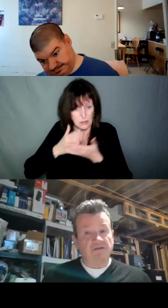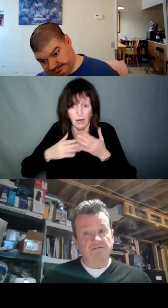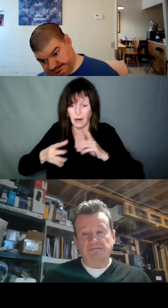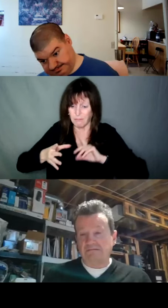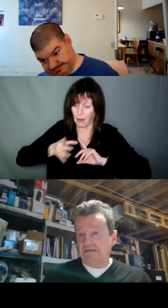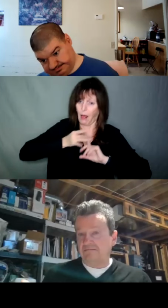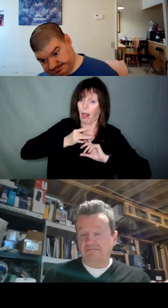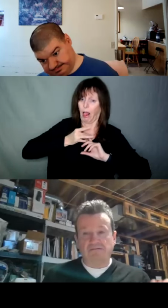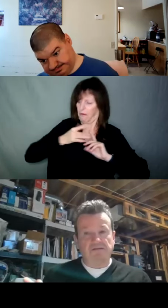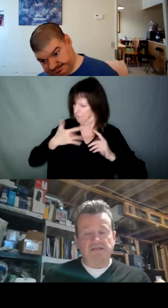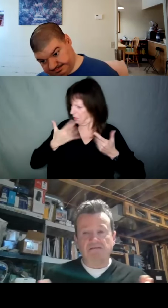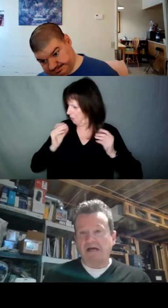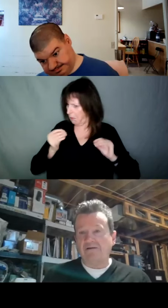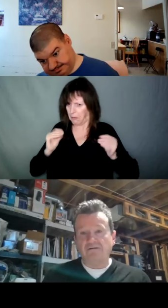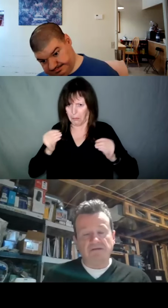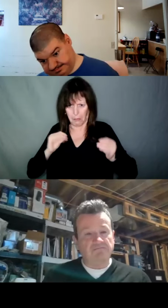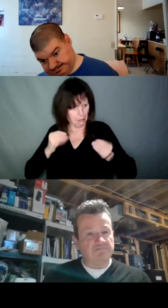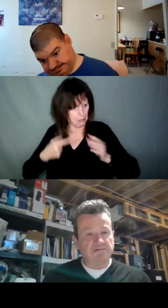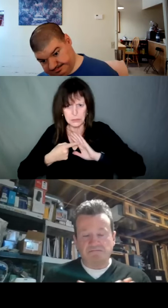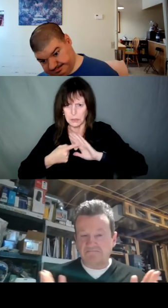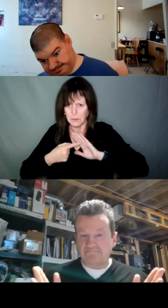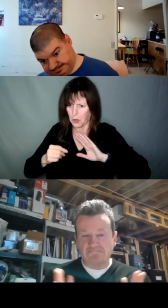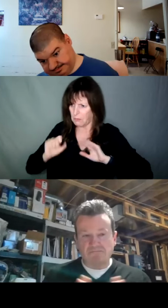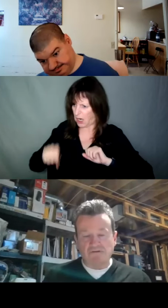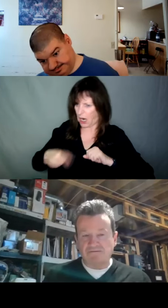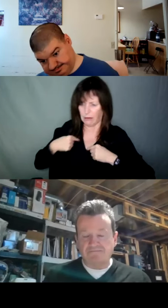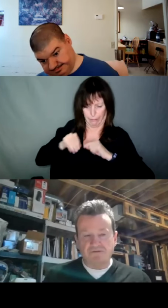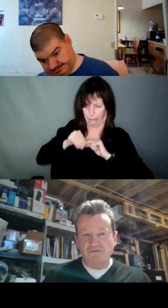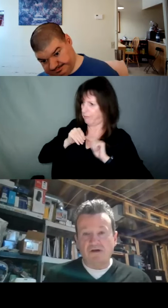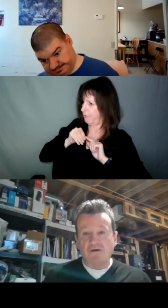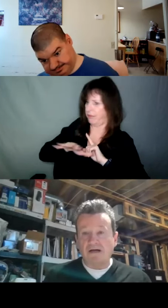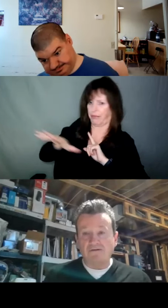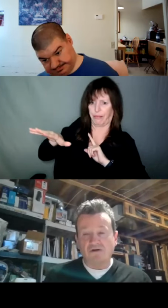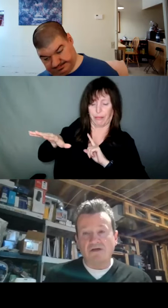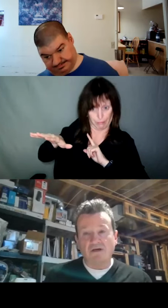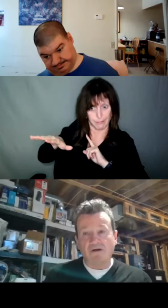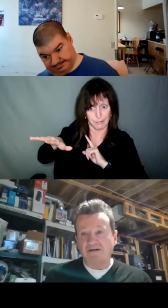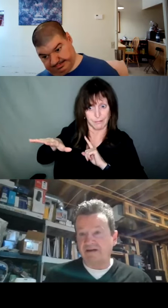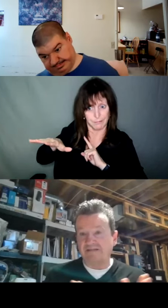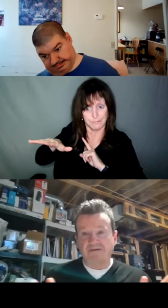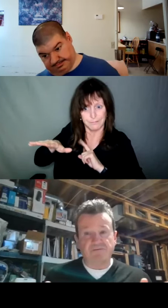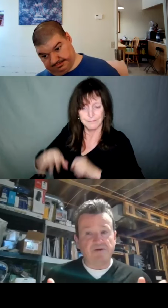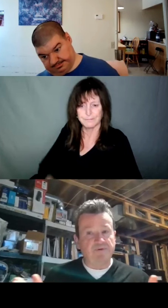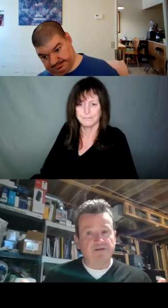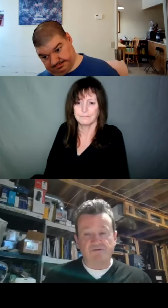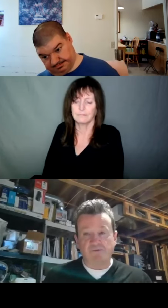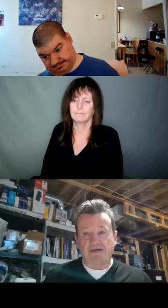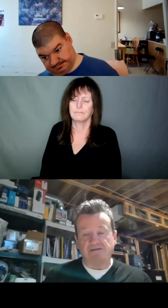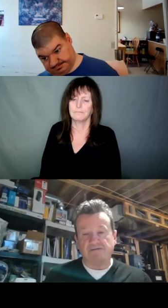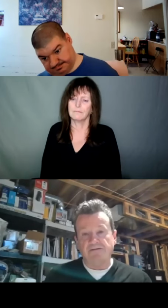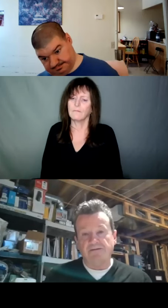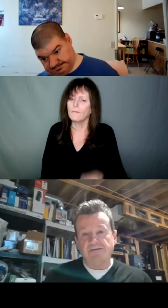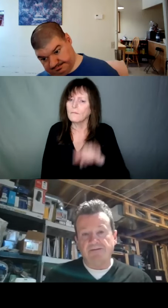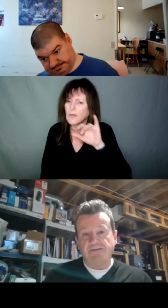but you can still affect other individuals . Some people may be in contact and not become ill